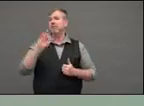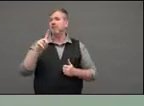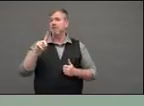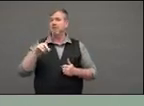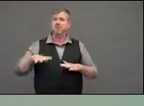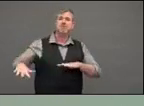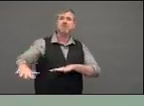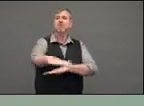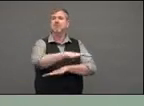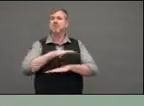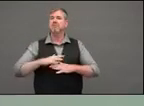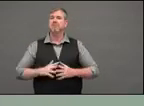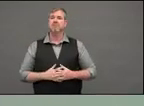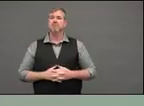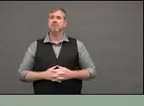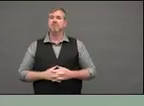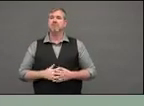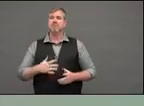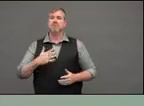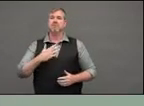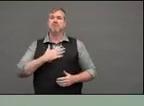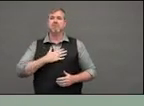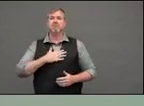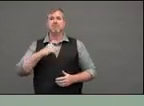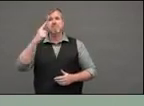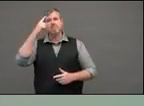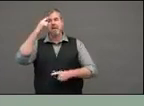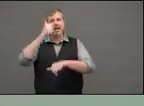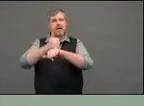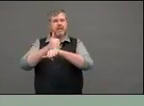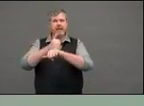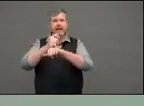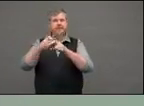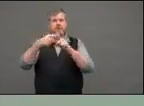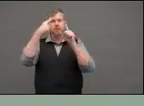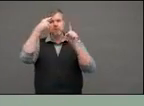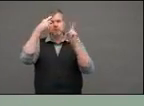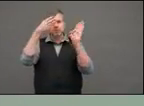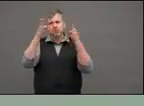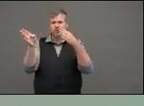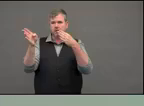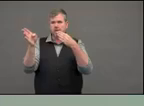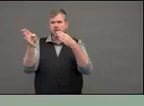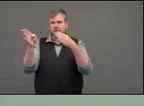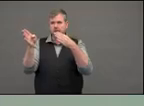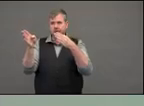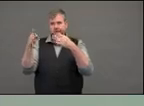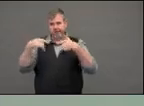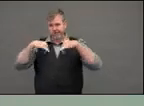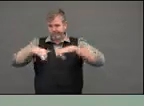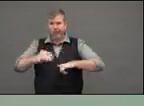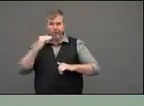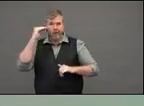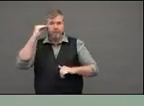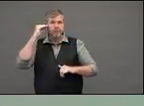because it all had to be at home at first you know everything was still is at home but everything had to just be focused like